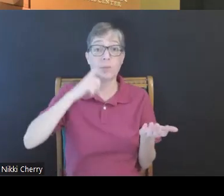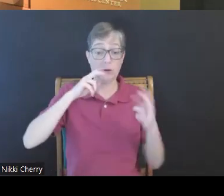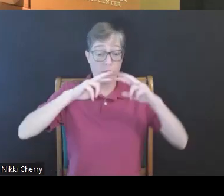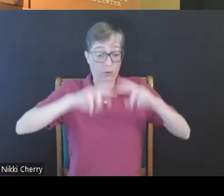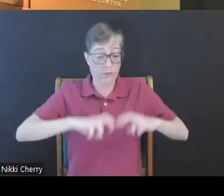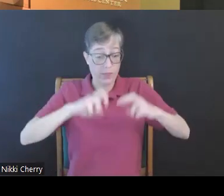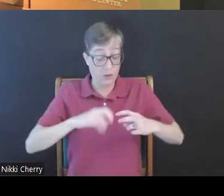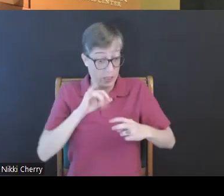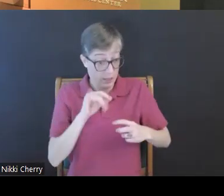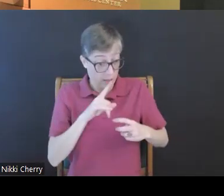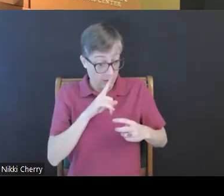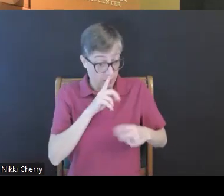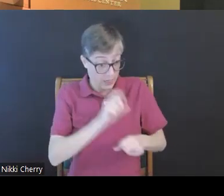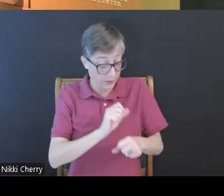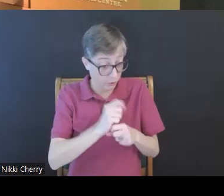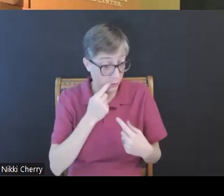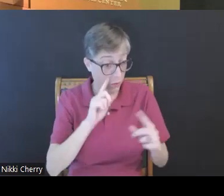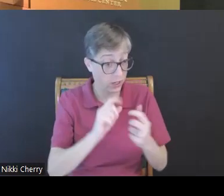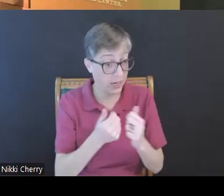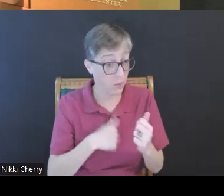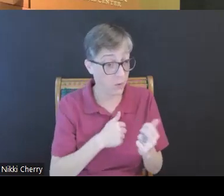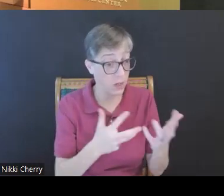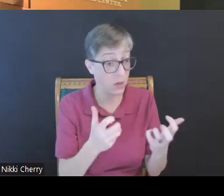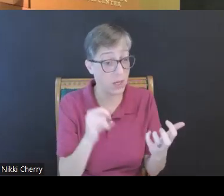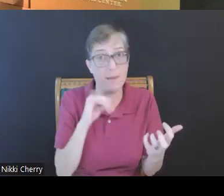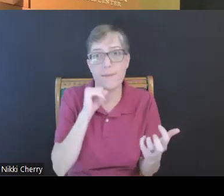because if it doesn't that's not the end of the world you just do something different uh